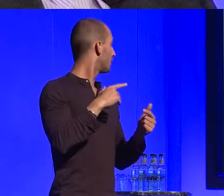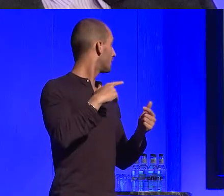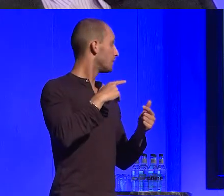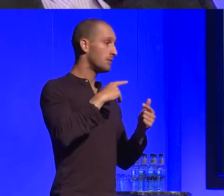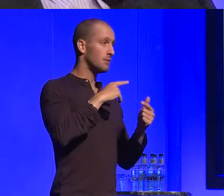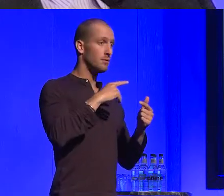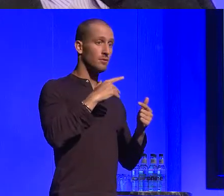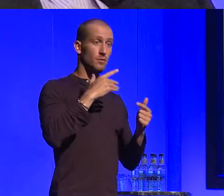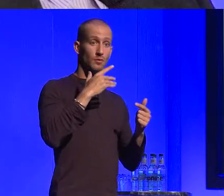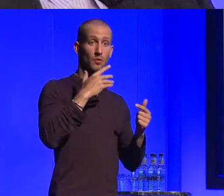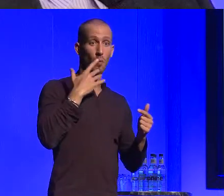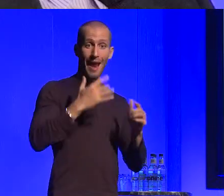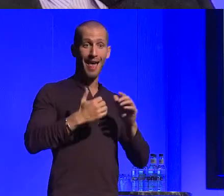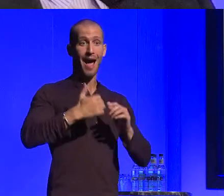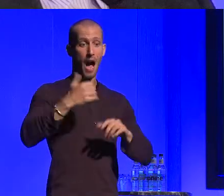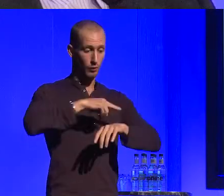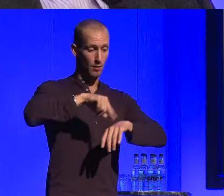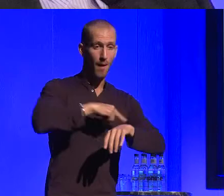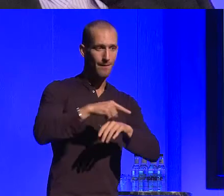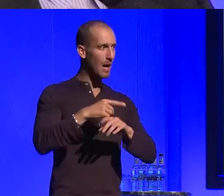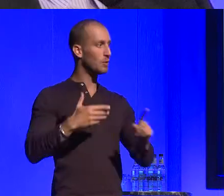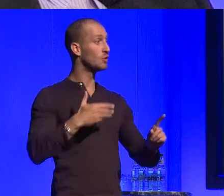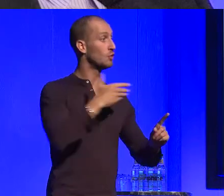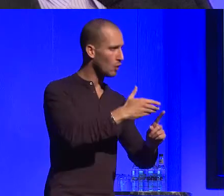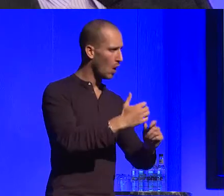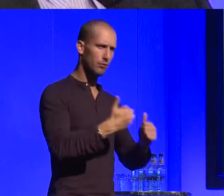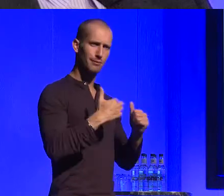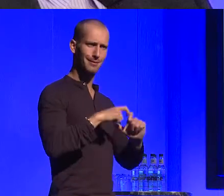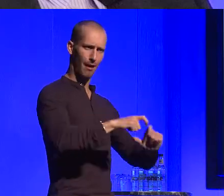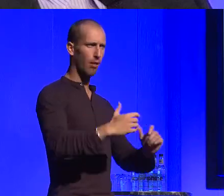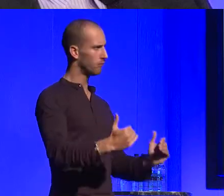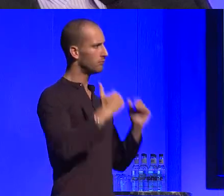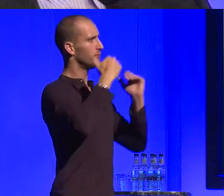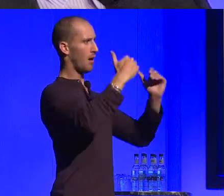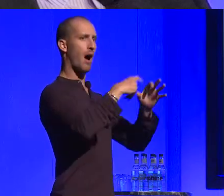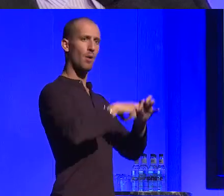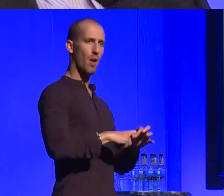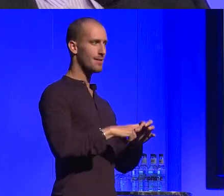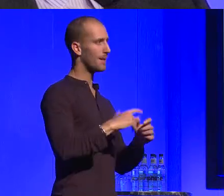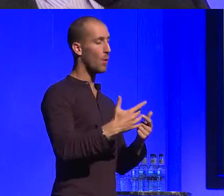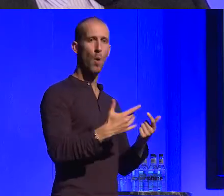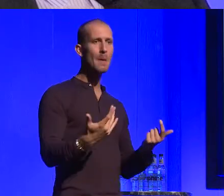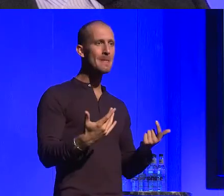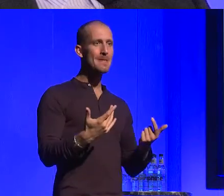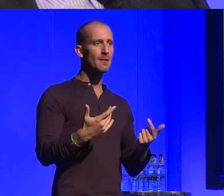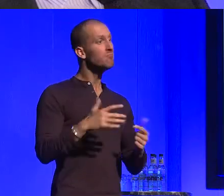people can access those at the weekend to deal with less acute difficulties.